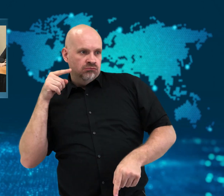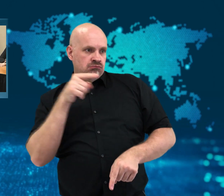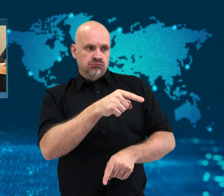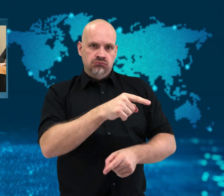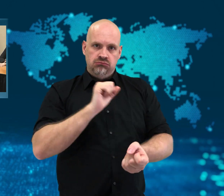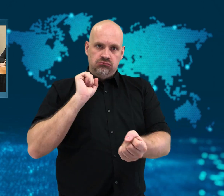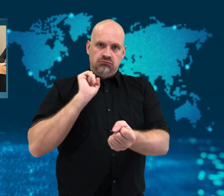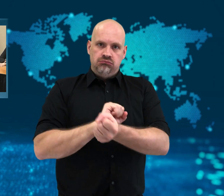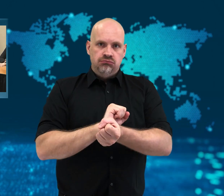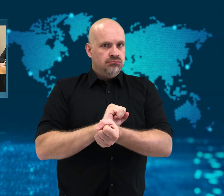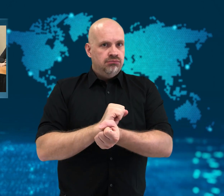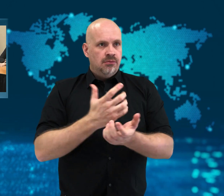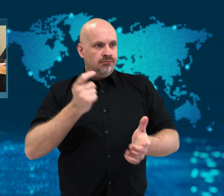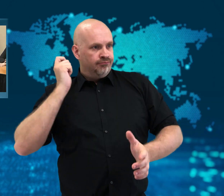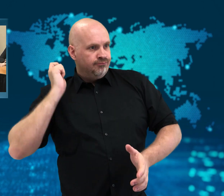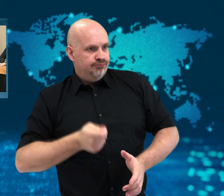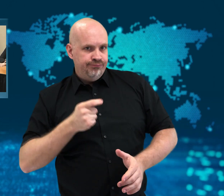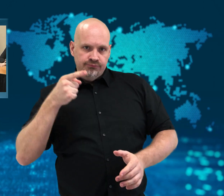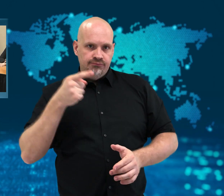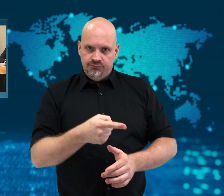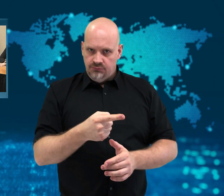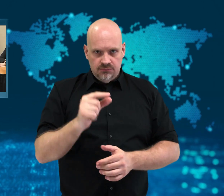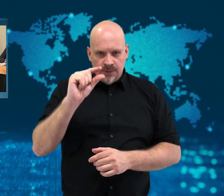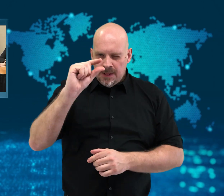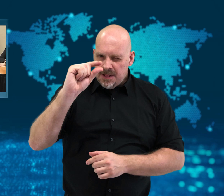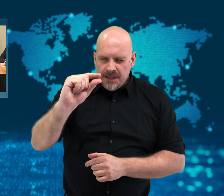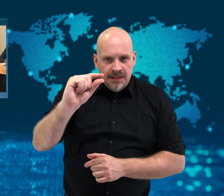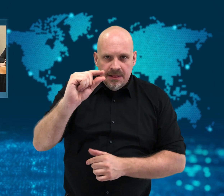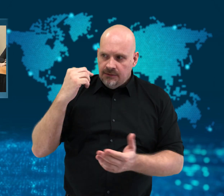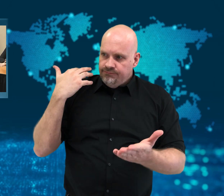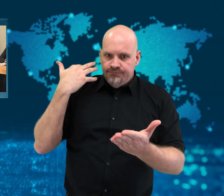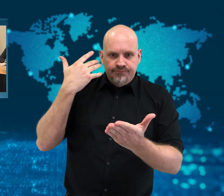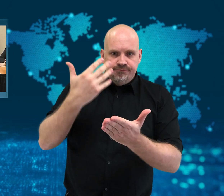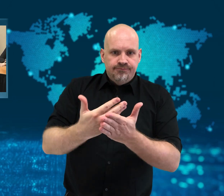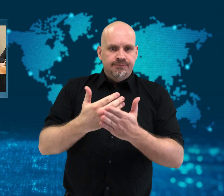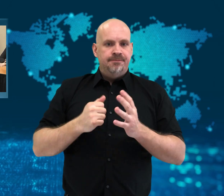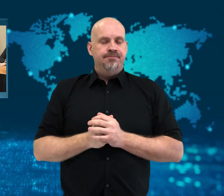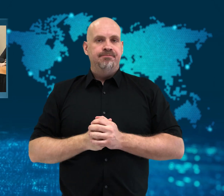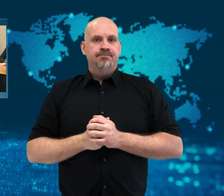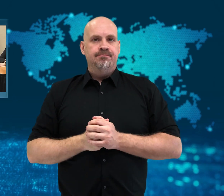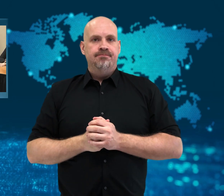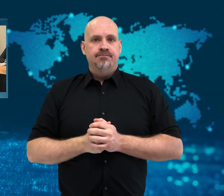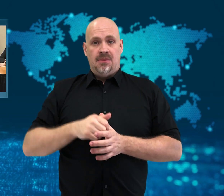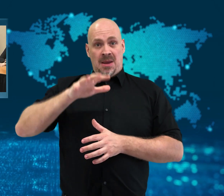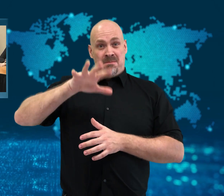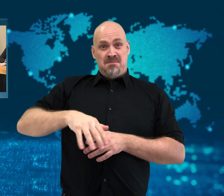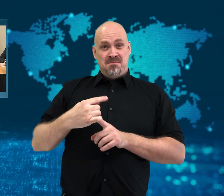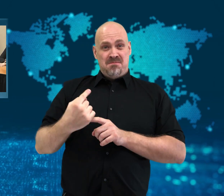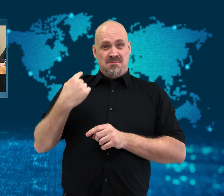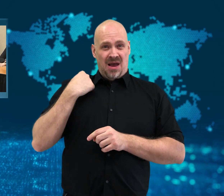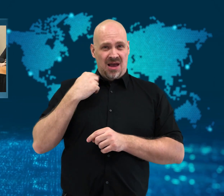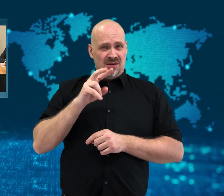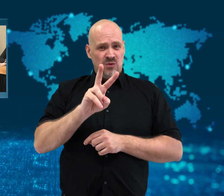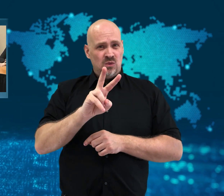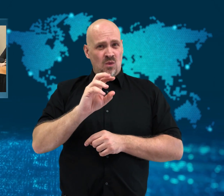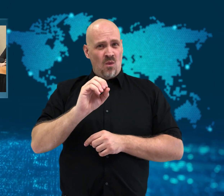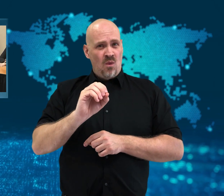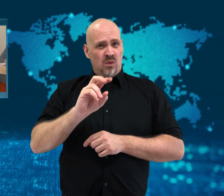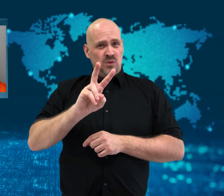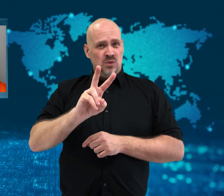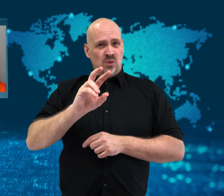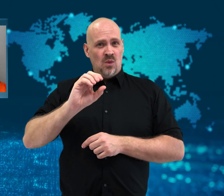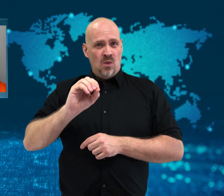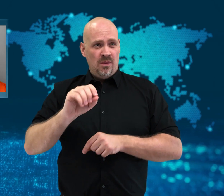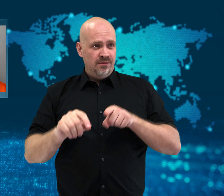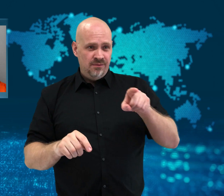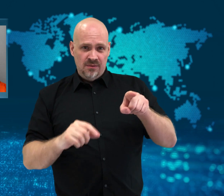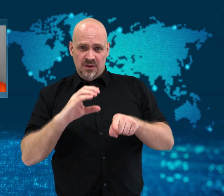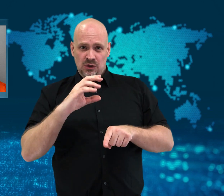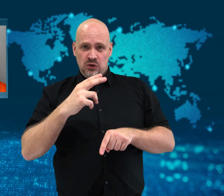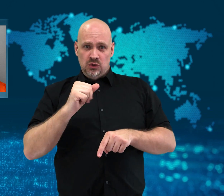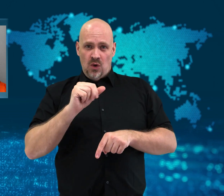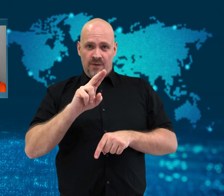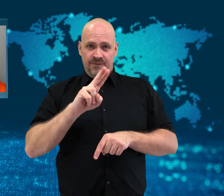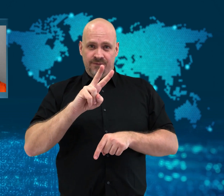accused of buying cigarettes with a counterfeit $20 USD bill,